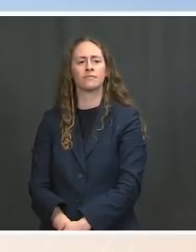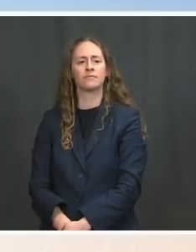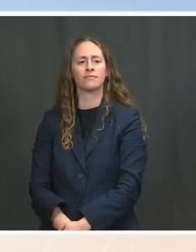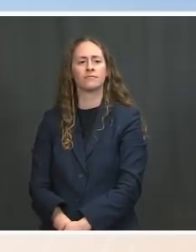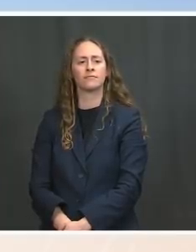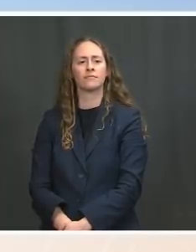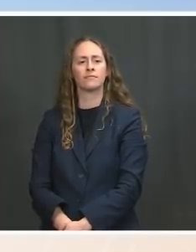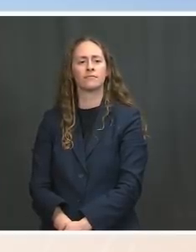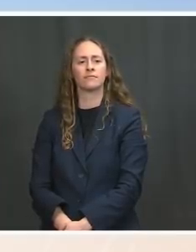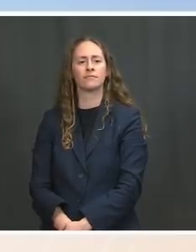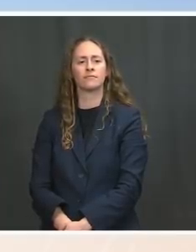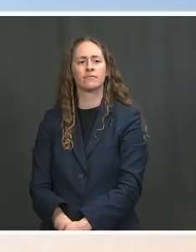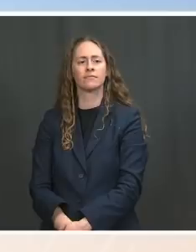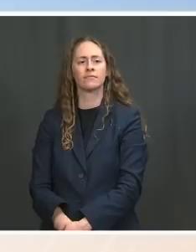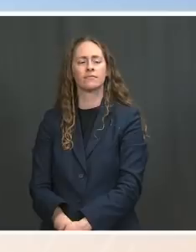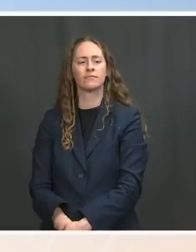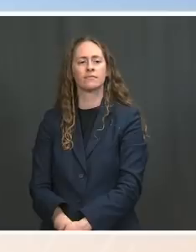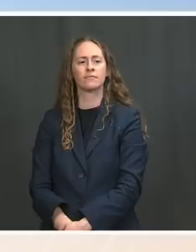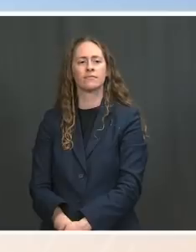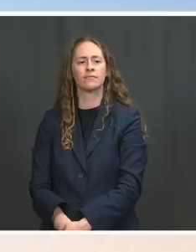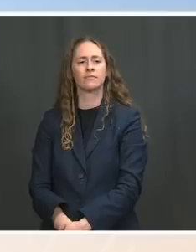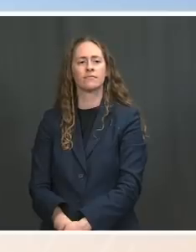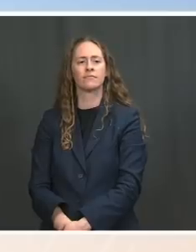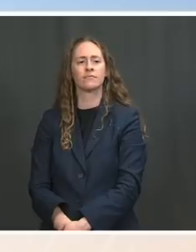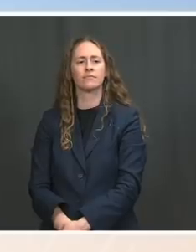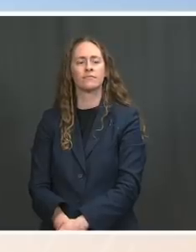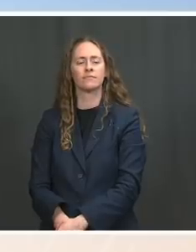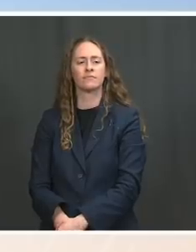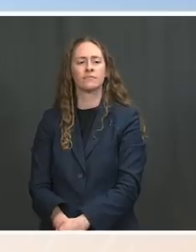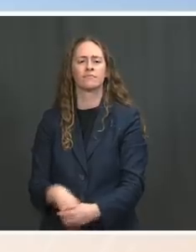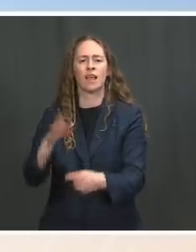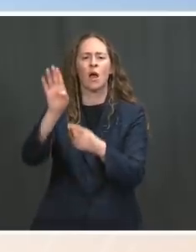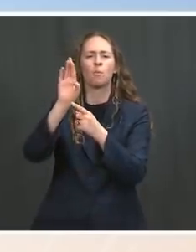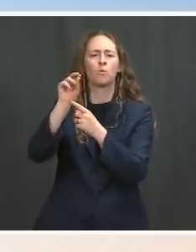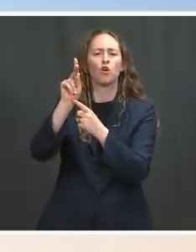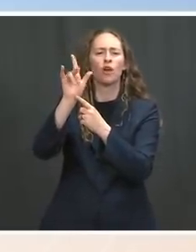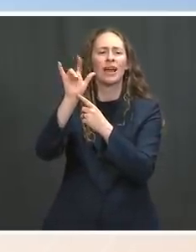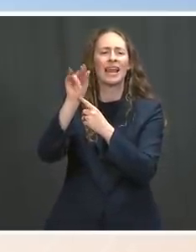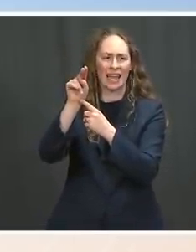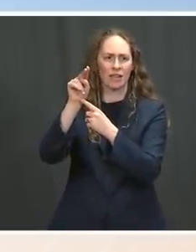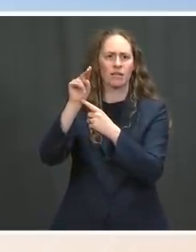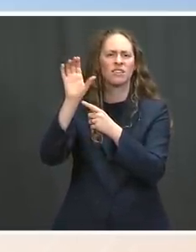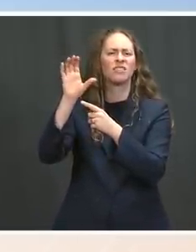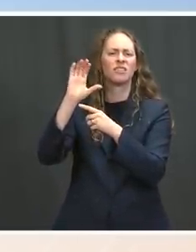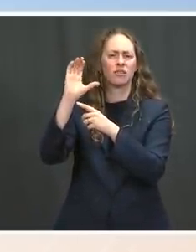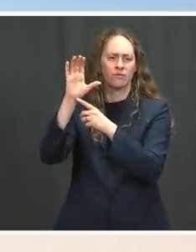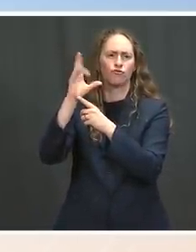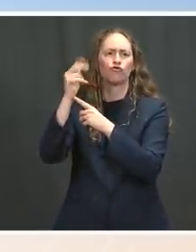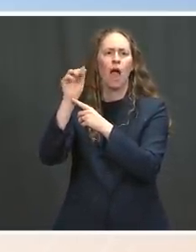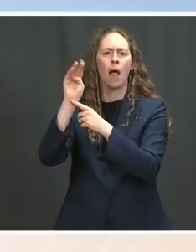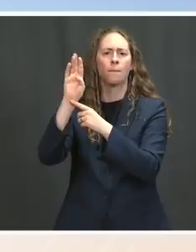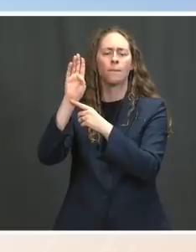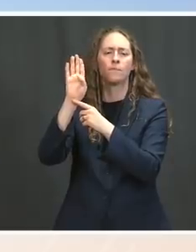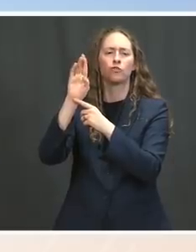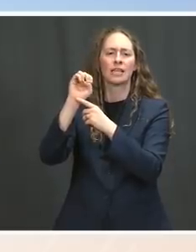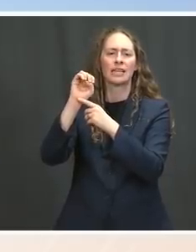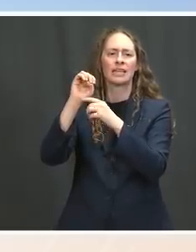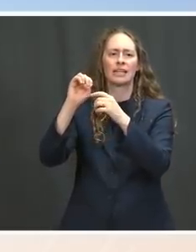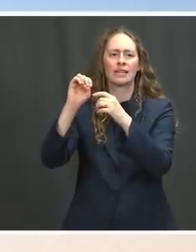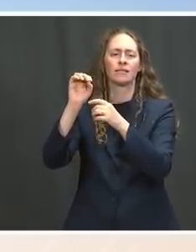42 percent of them cited the higher COVID-19 unemployment benefits. University of Chicago, separately, estimated 32 percent of people